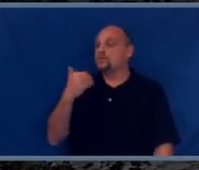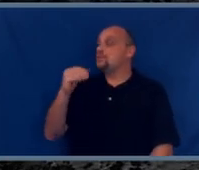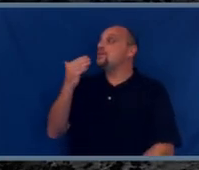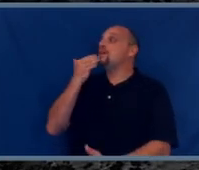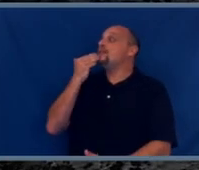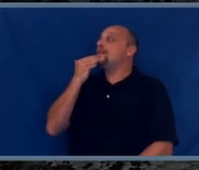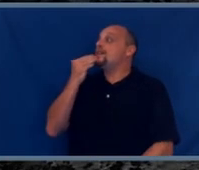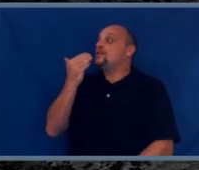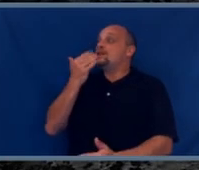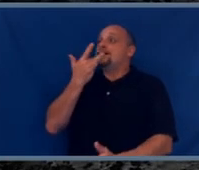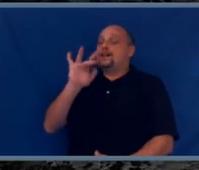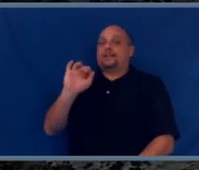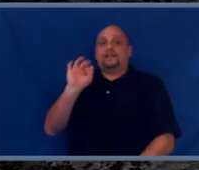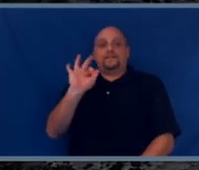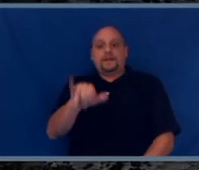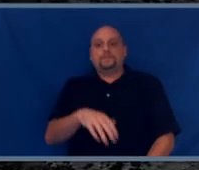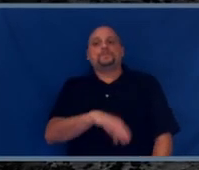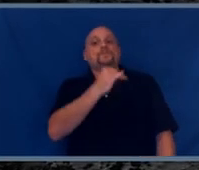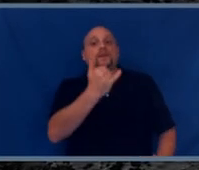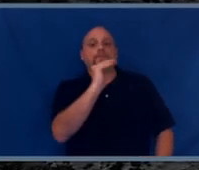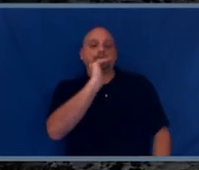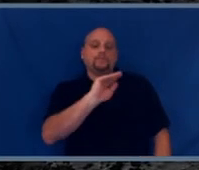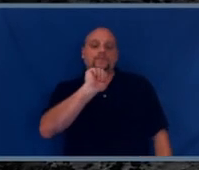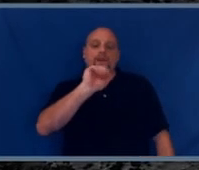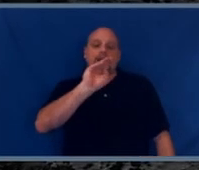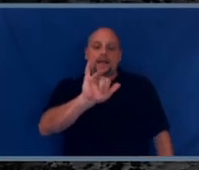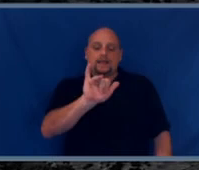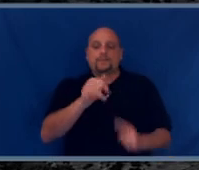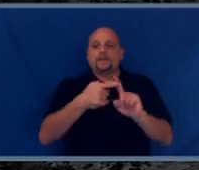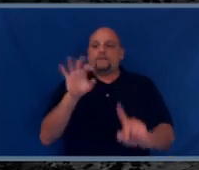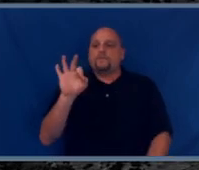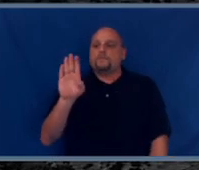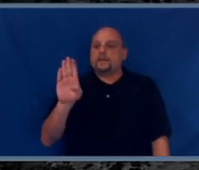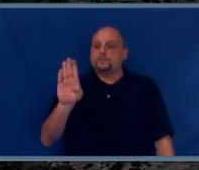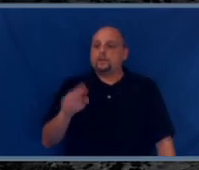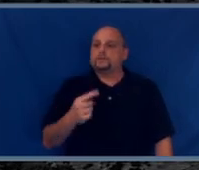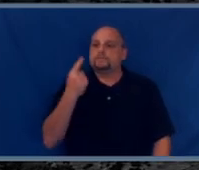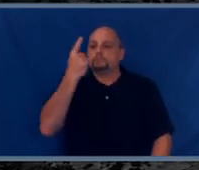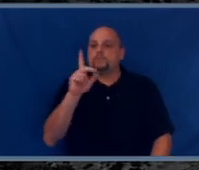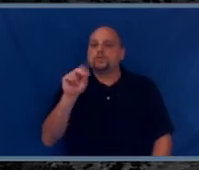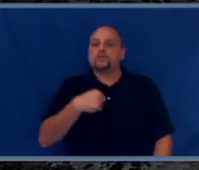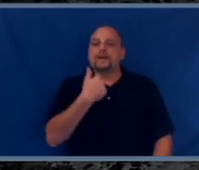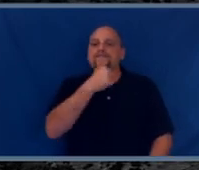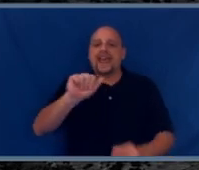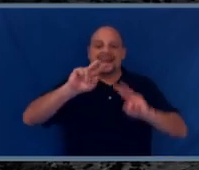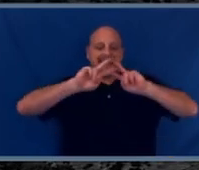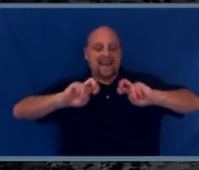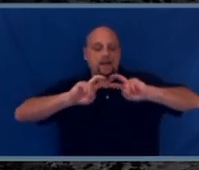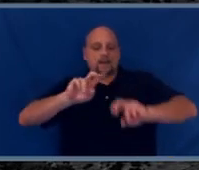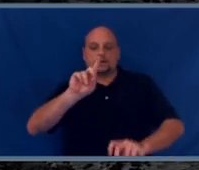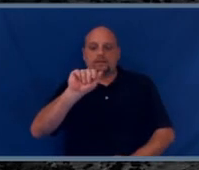AMY FROM FACEBOOK ASKS IS THERE ANY ANALYTICAL DATA SENT BACK TO